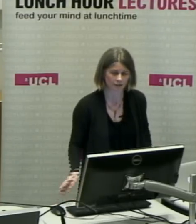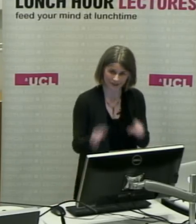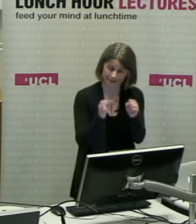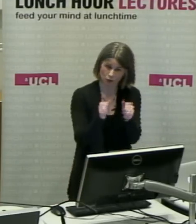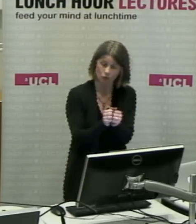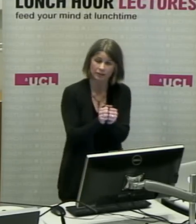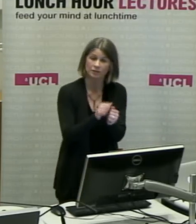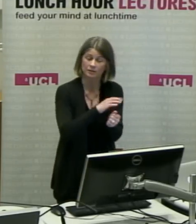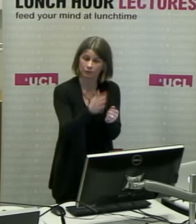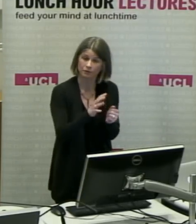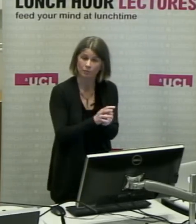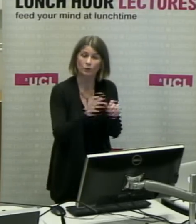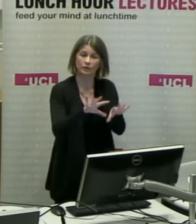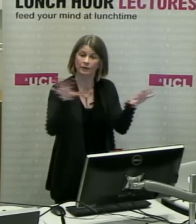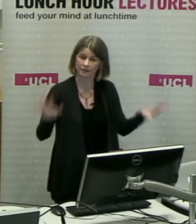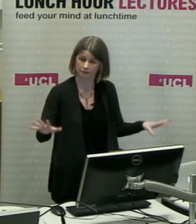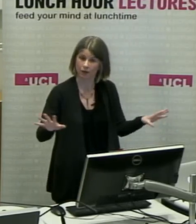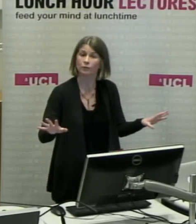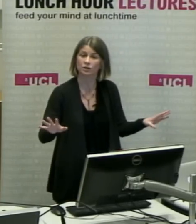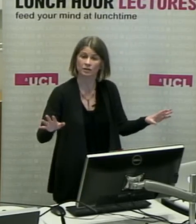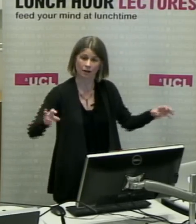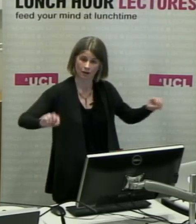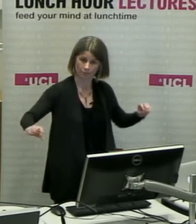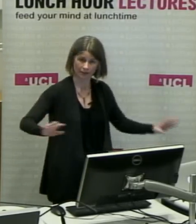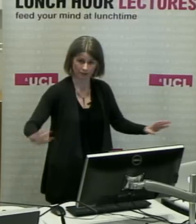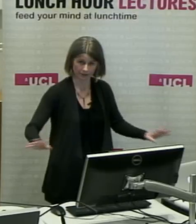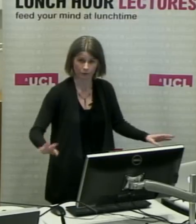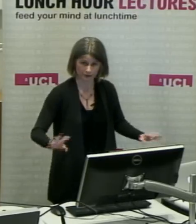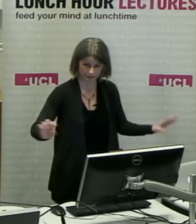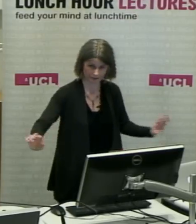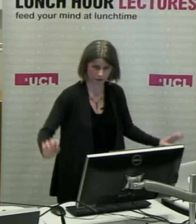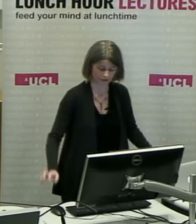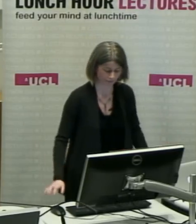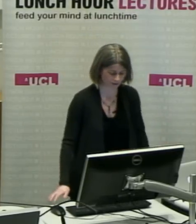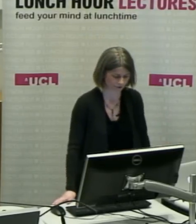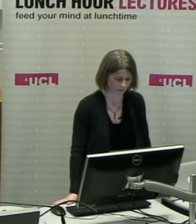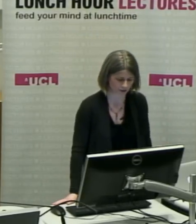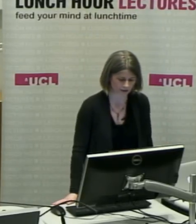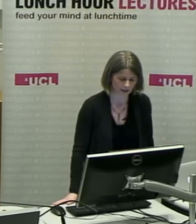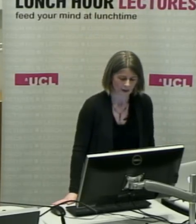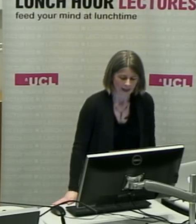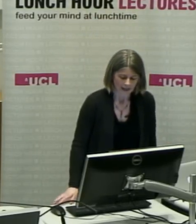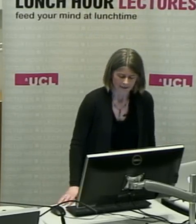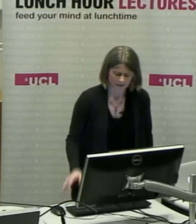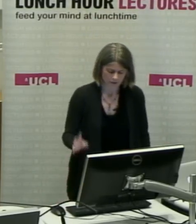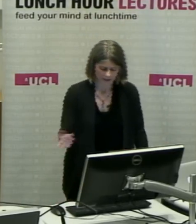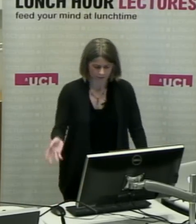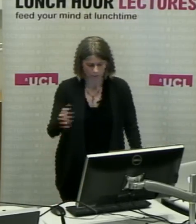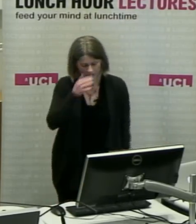We see these core regions involved in both and these others that may be involved in the two different languages. Your second point,